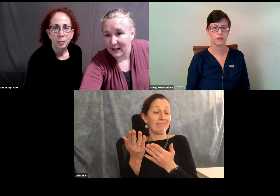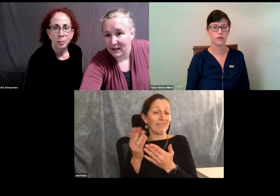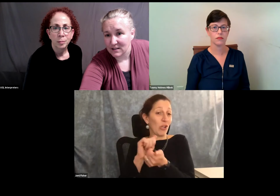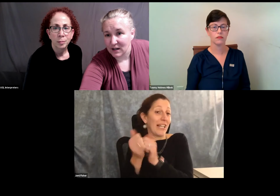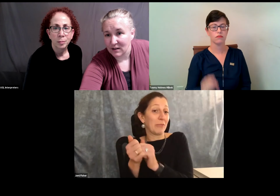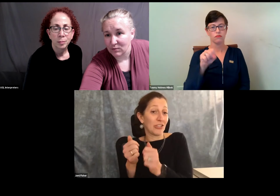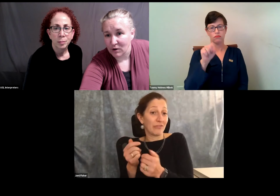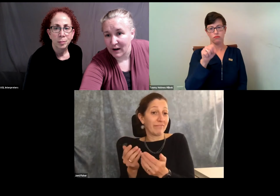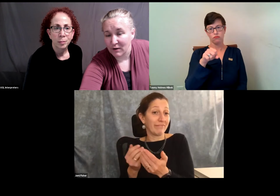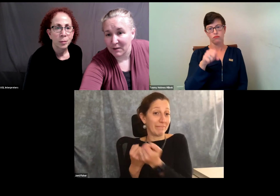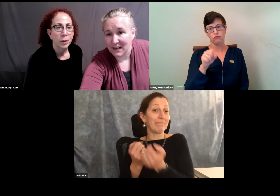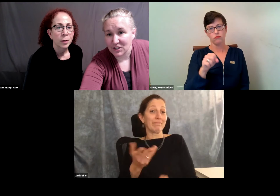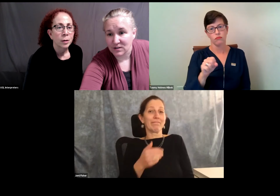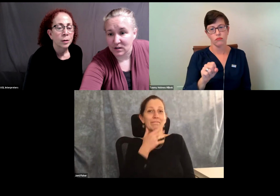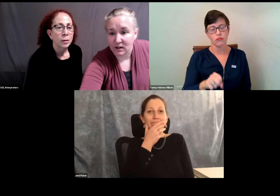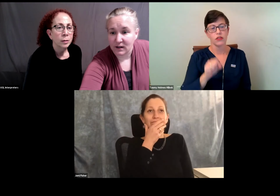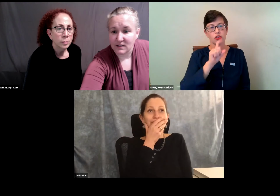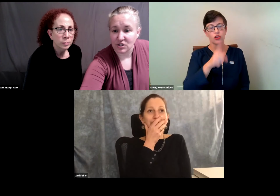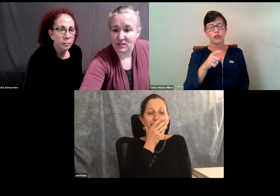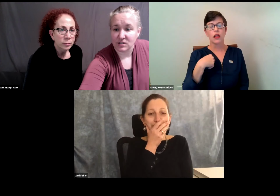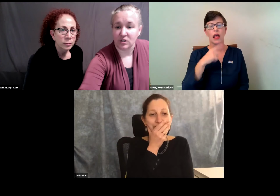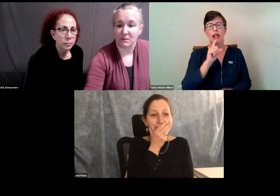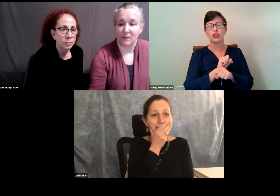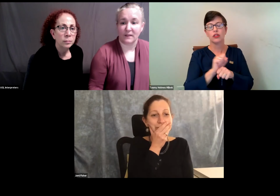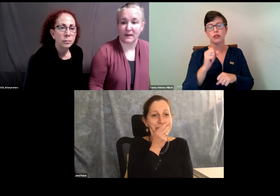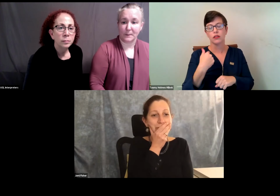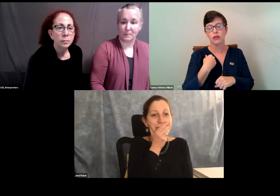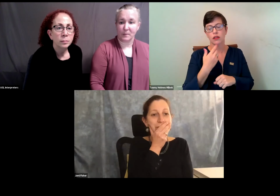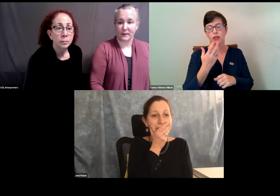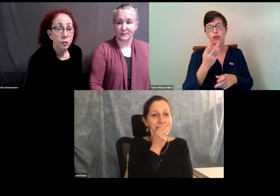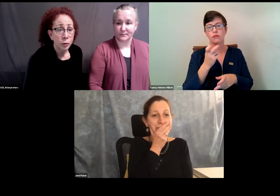is there any, are there any recommendations or suggestions you can make about that at your.